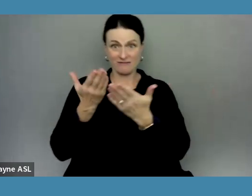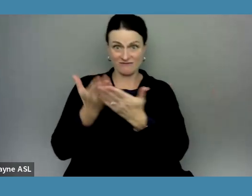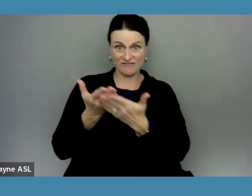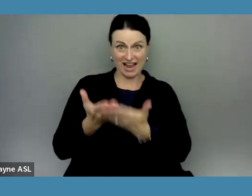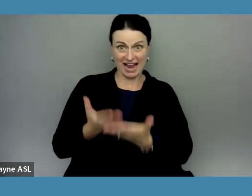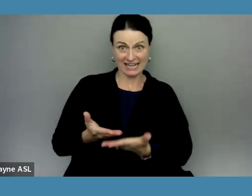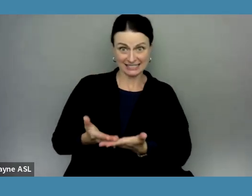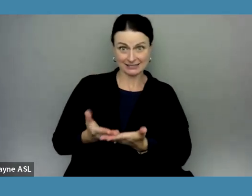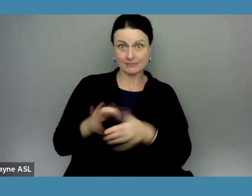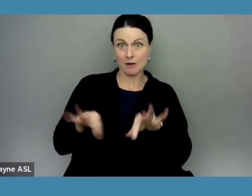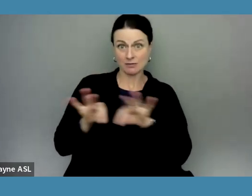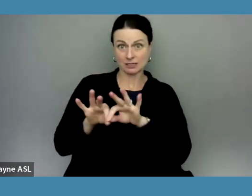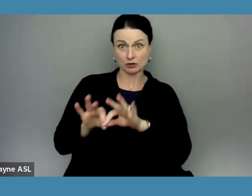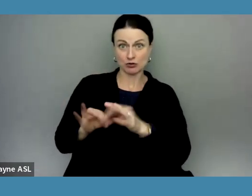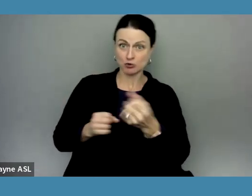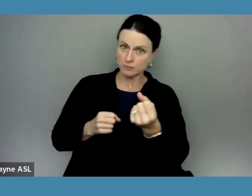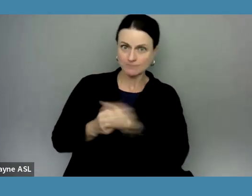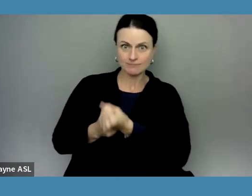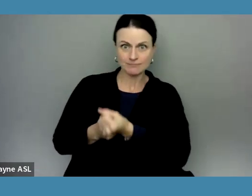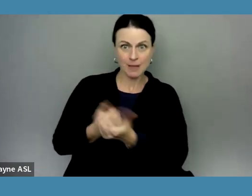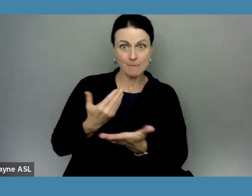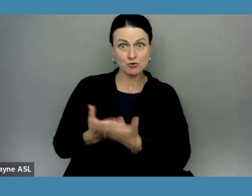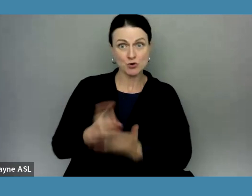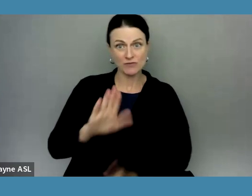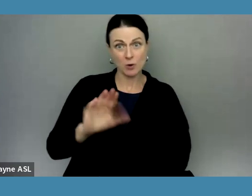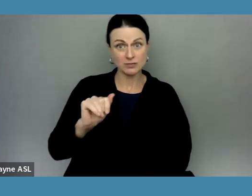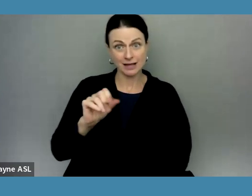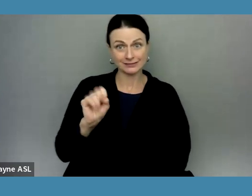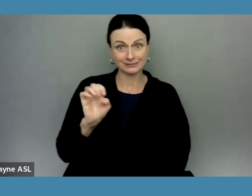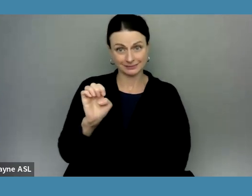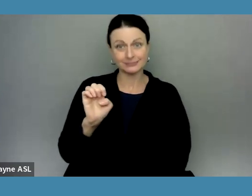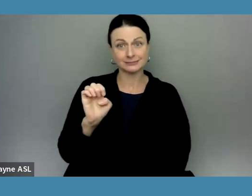to prove your case and leave it at that.